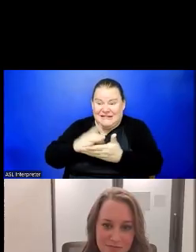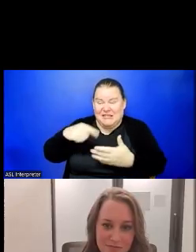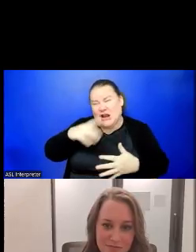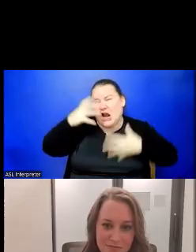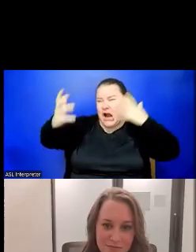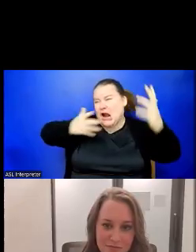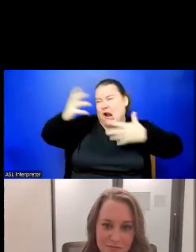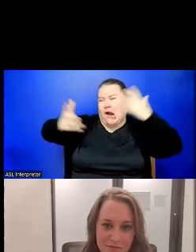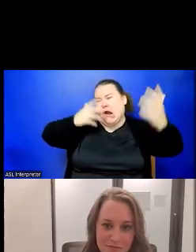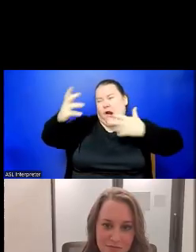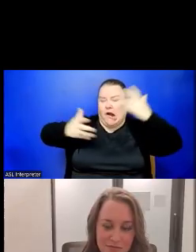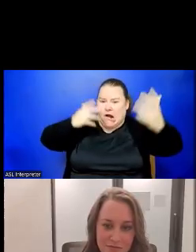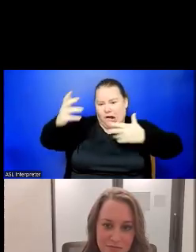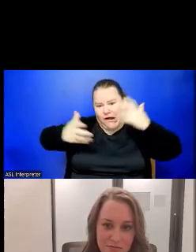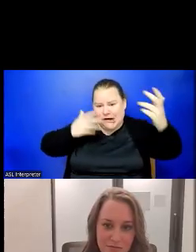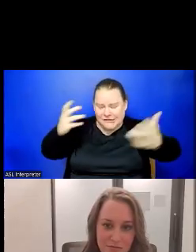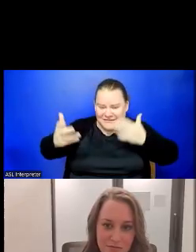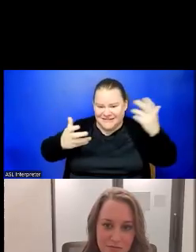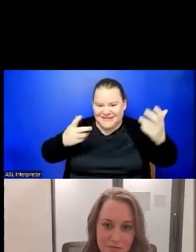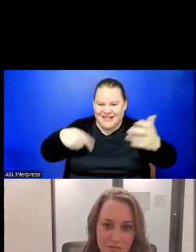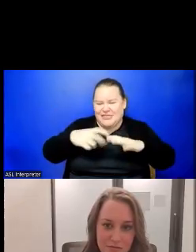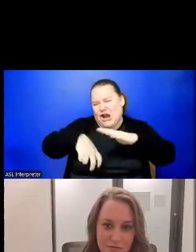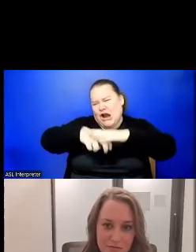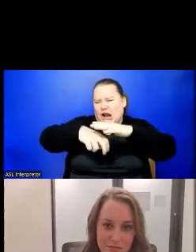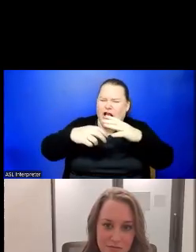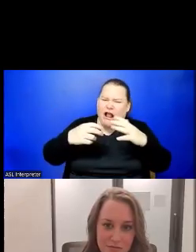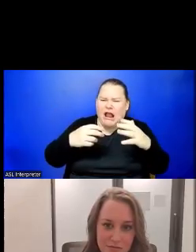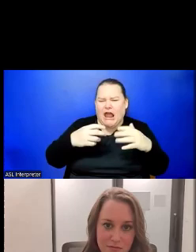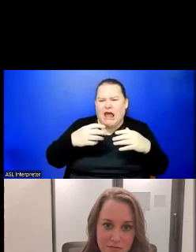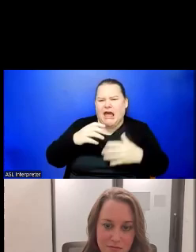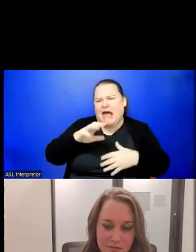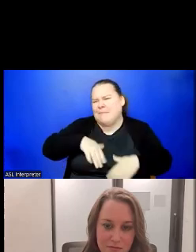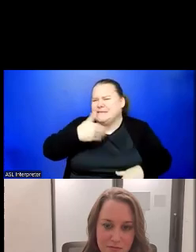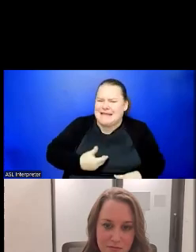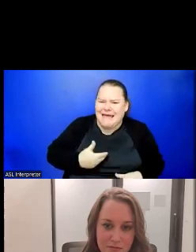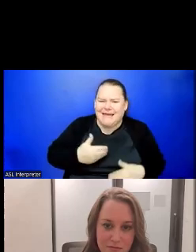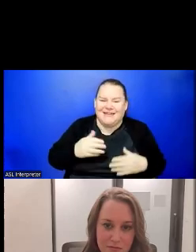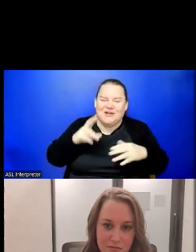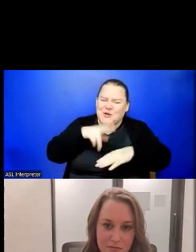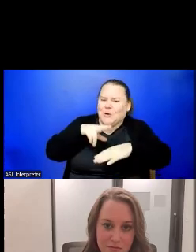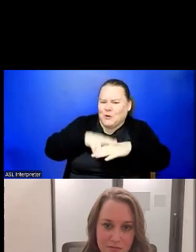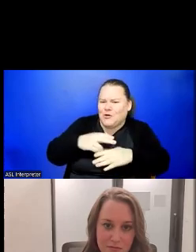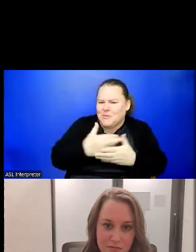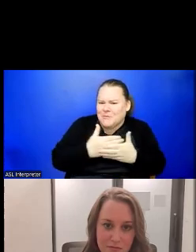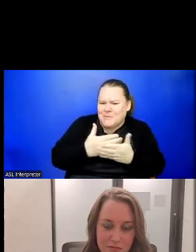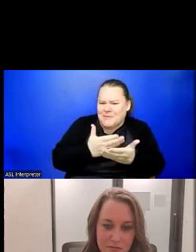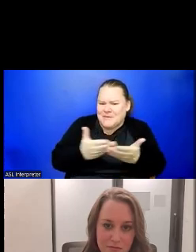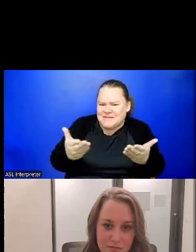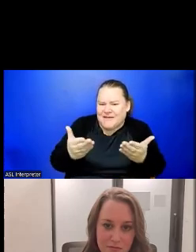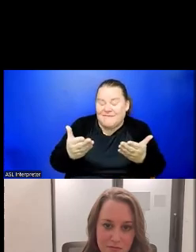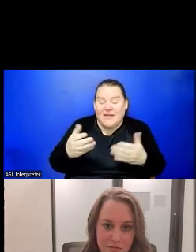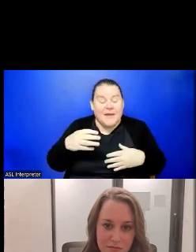that they can. They're fussy and upset class. Baby stuff, and babies with Prader Willi often are just